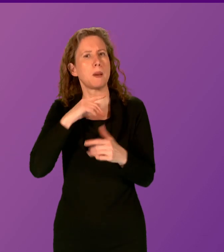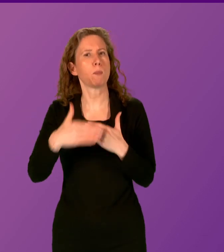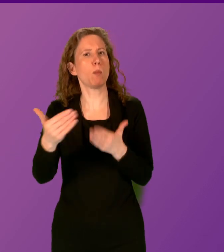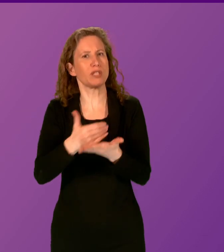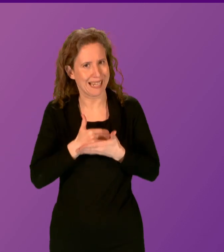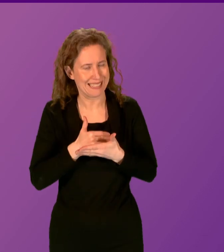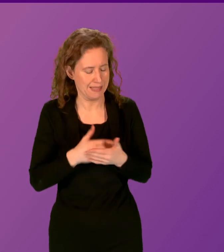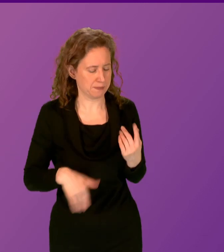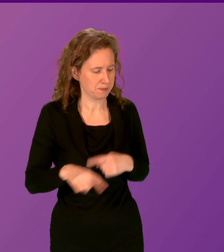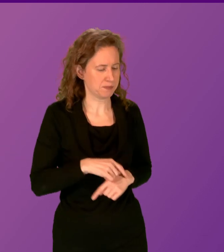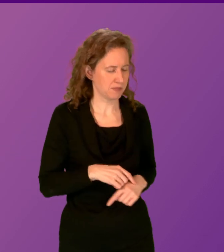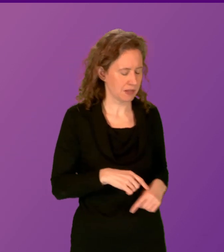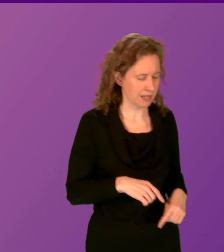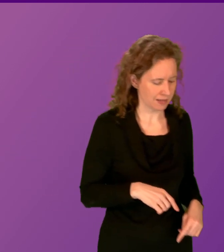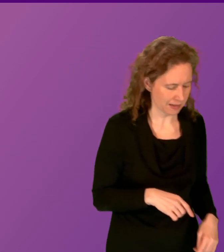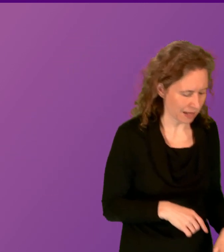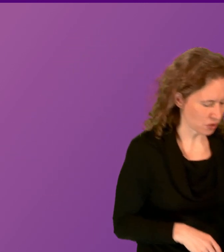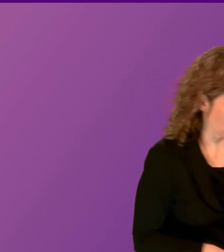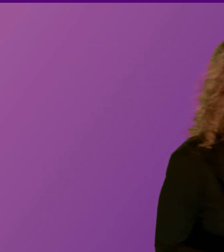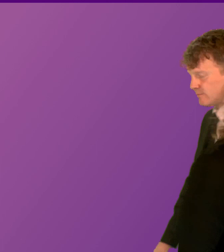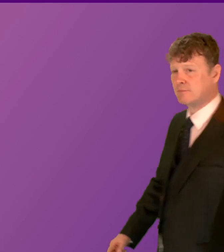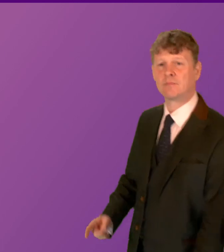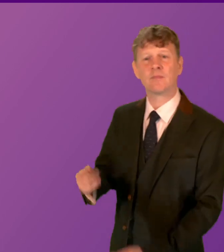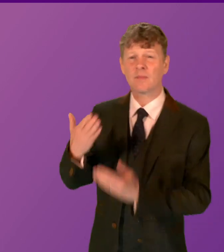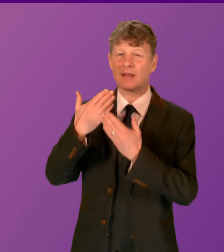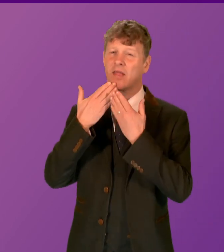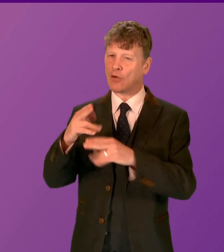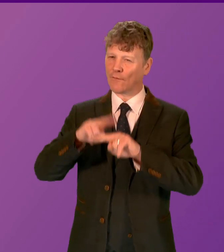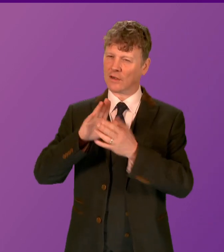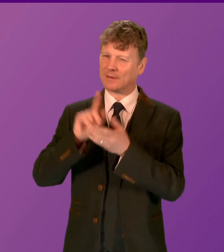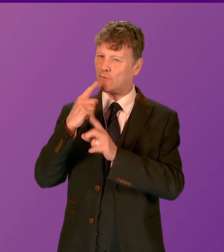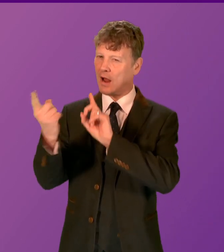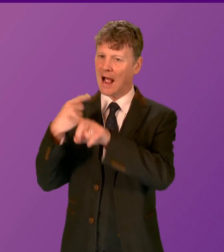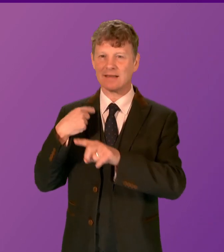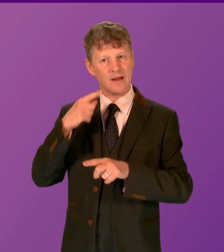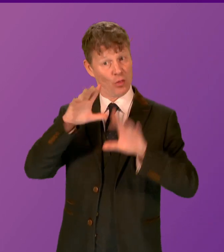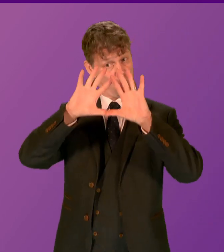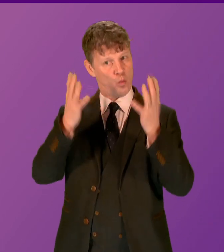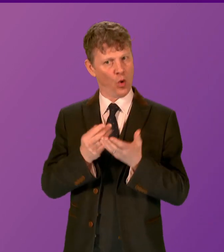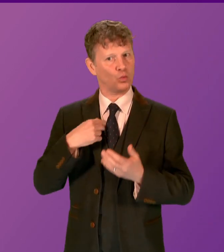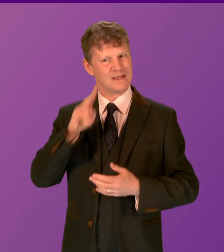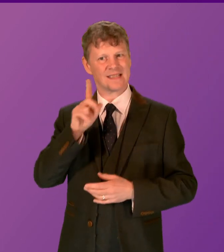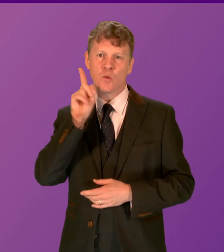In recent years, we have seen reproductive rights go backwards in countries around the